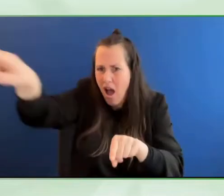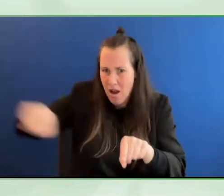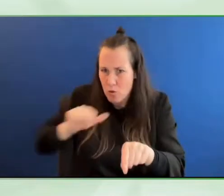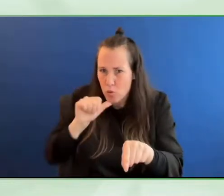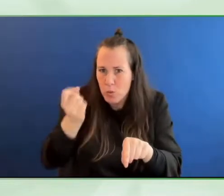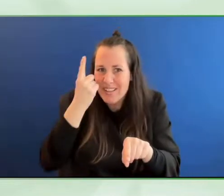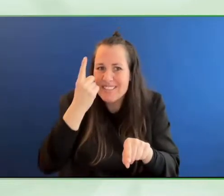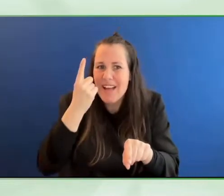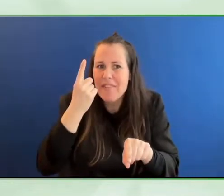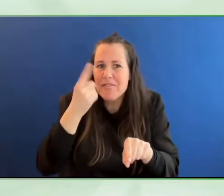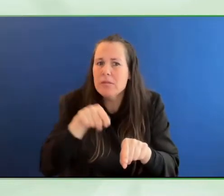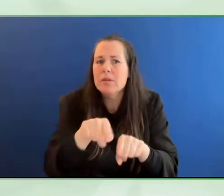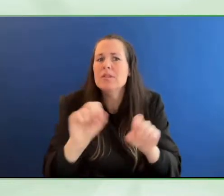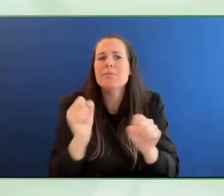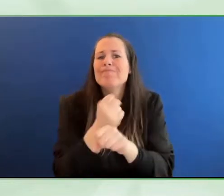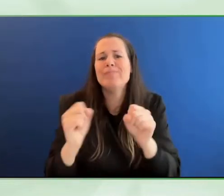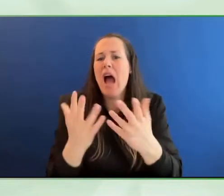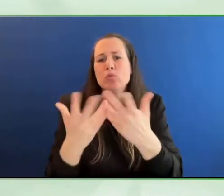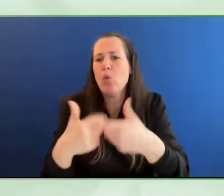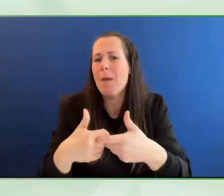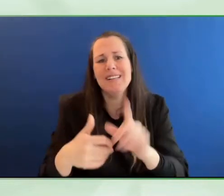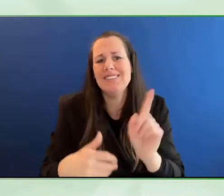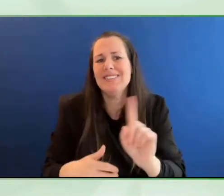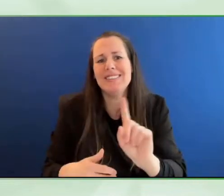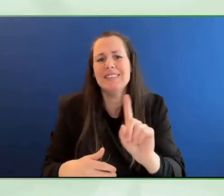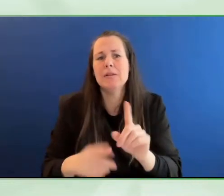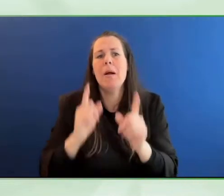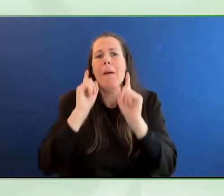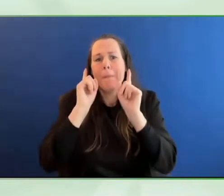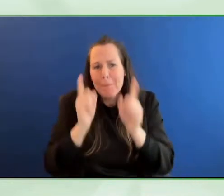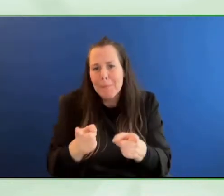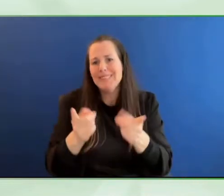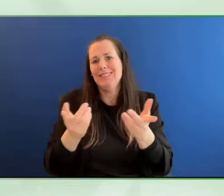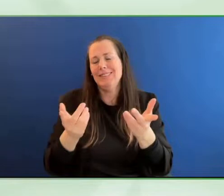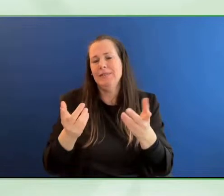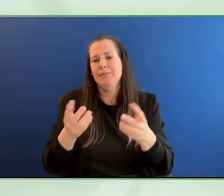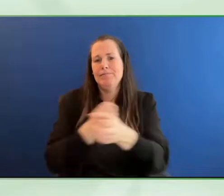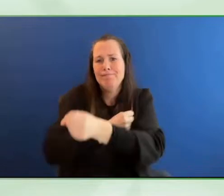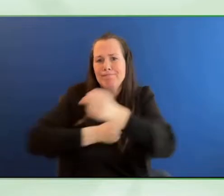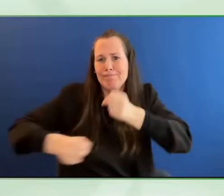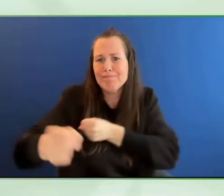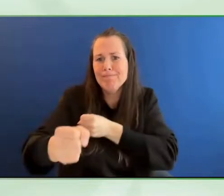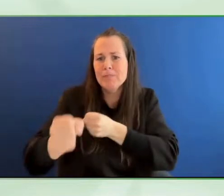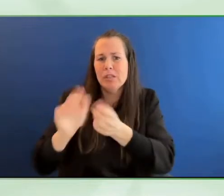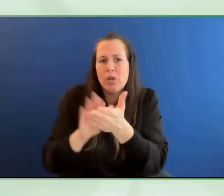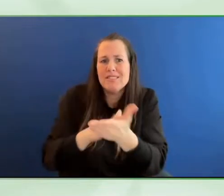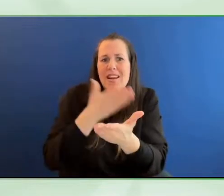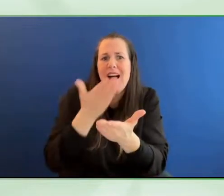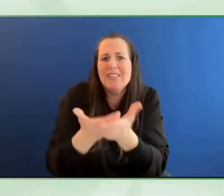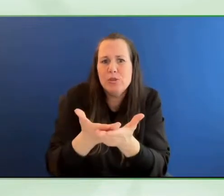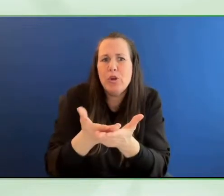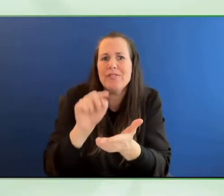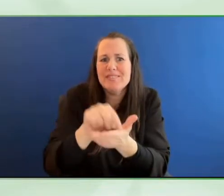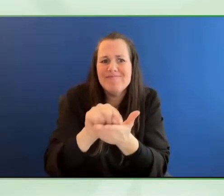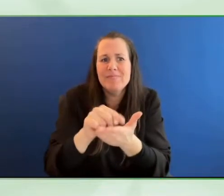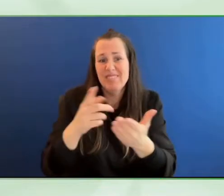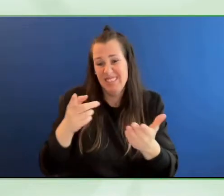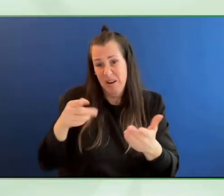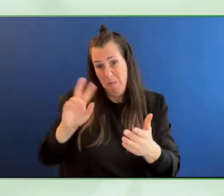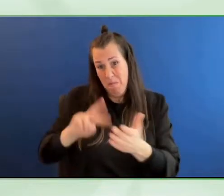You mentioned music, writing, there's video and dance, opera? I know you know a lot about opera.